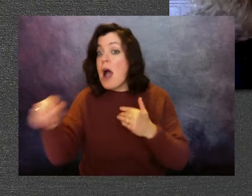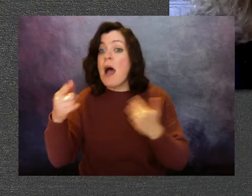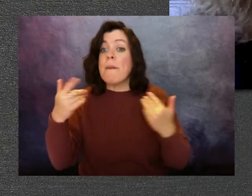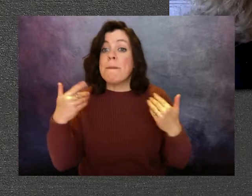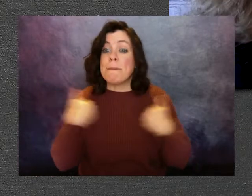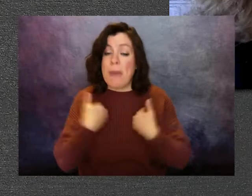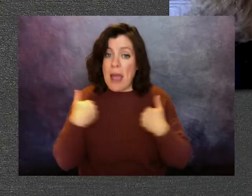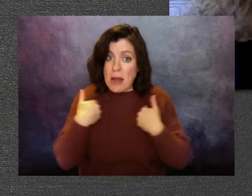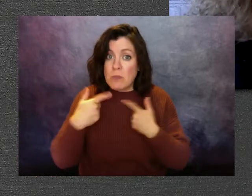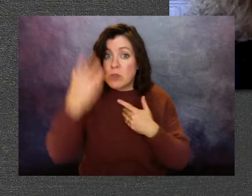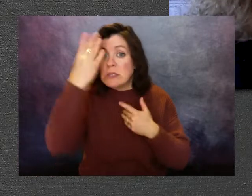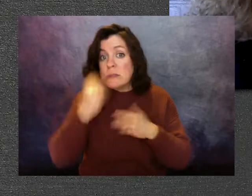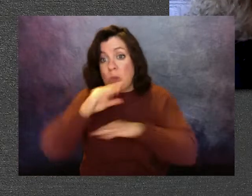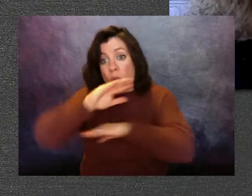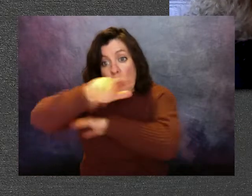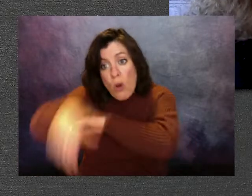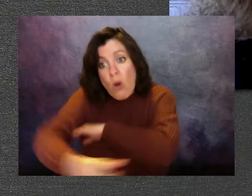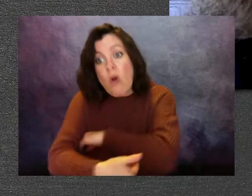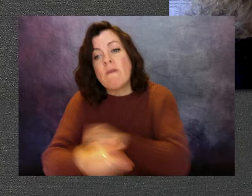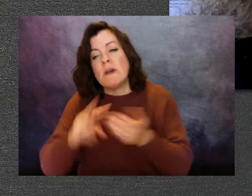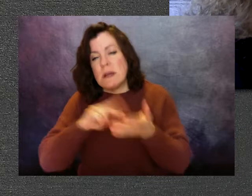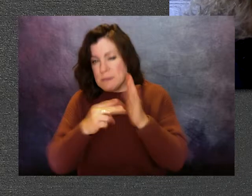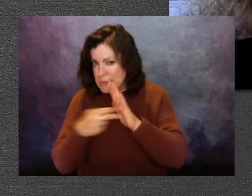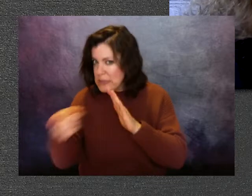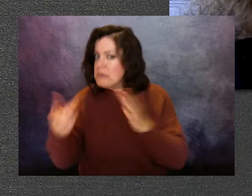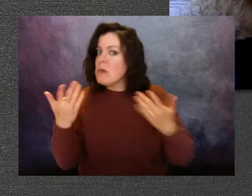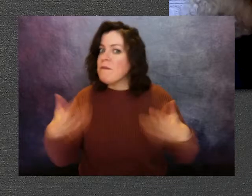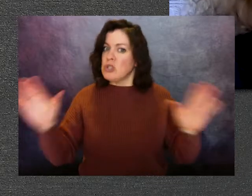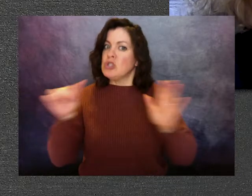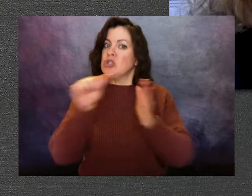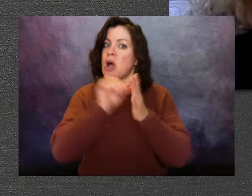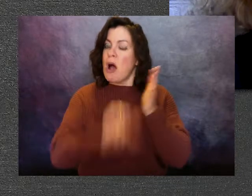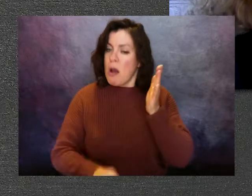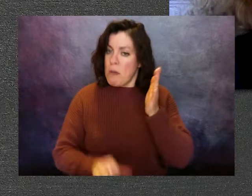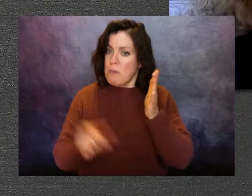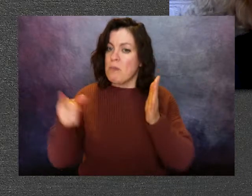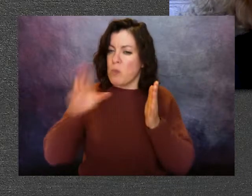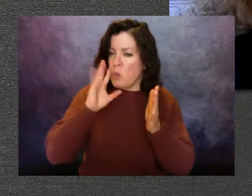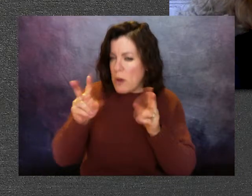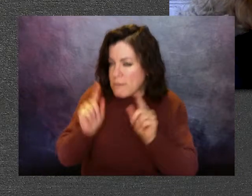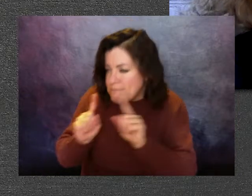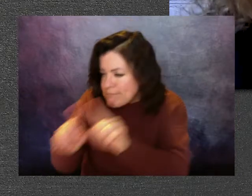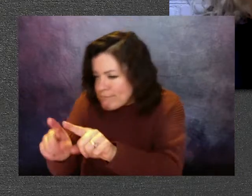Dr. Kep thinks about all the animals she helped today, she is glad she is a veterinarian.